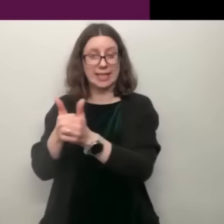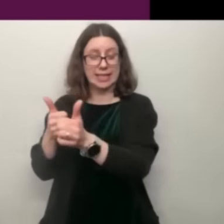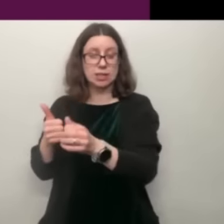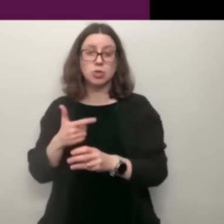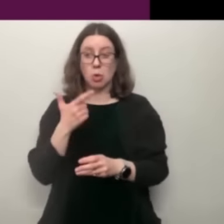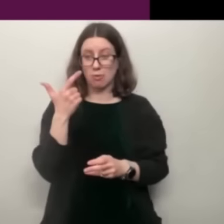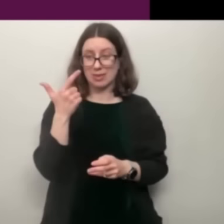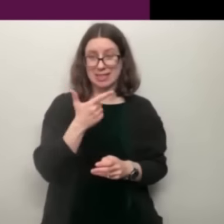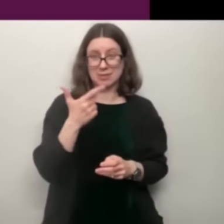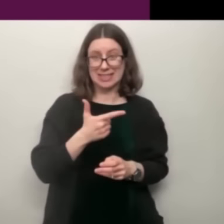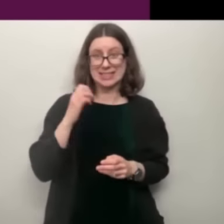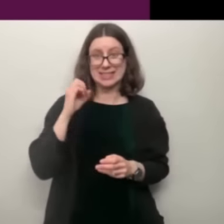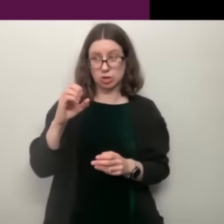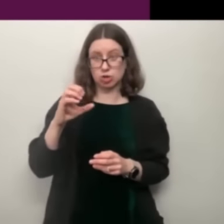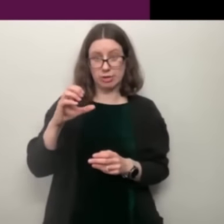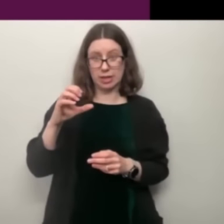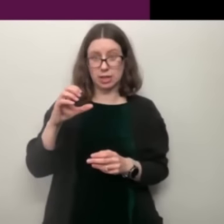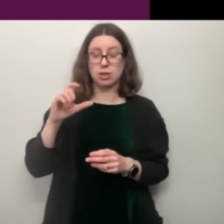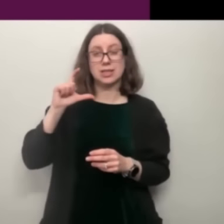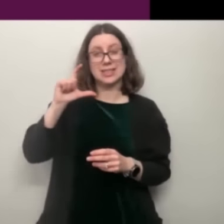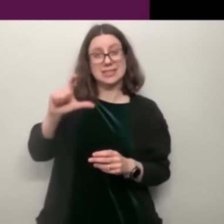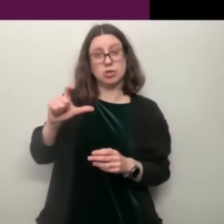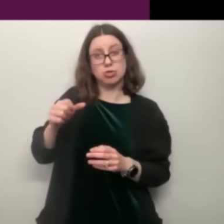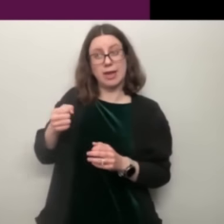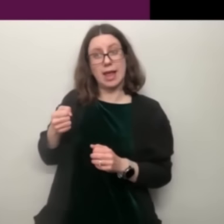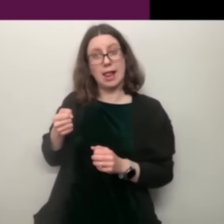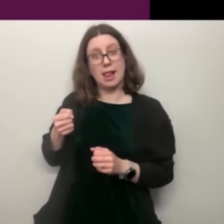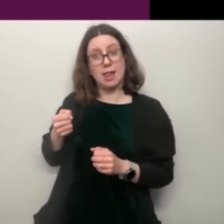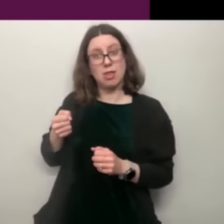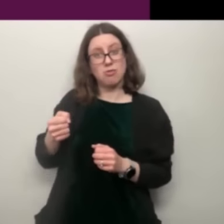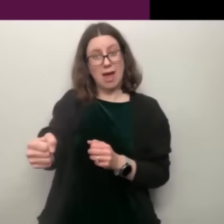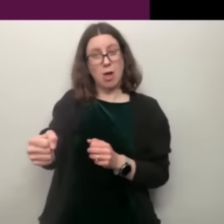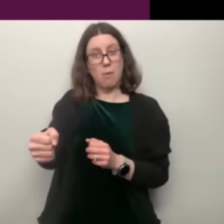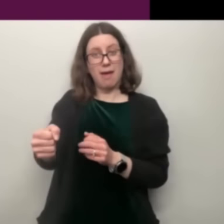But again, I'm afraid that'll have to be saved for another night.